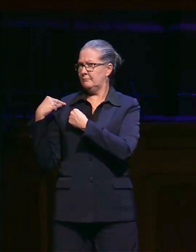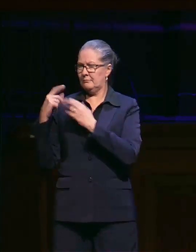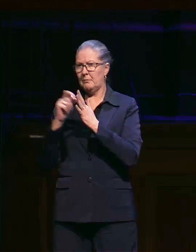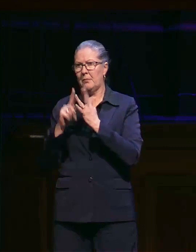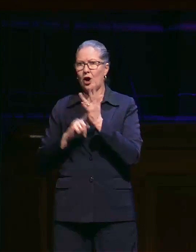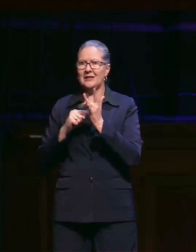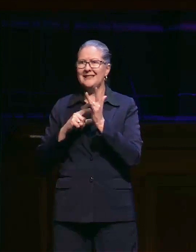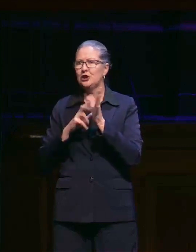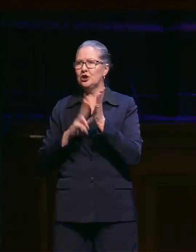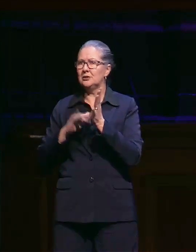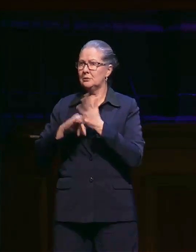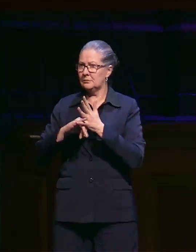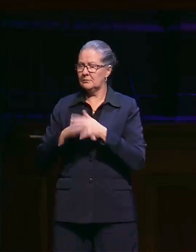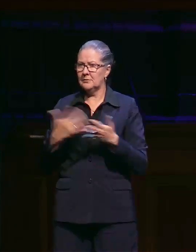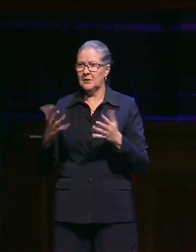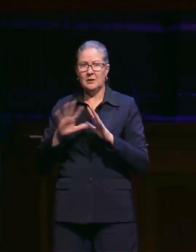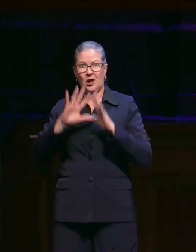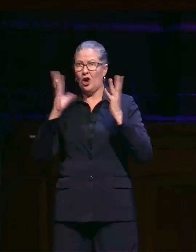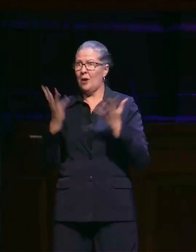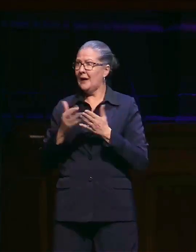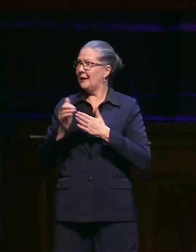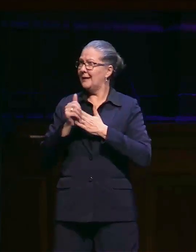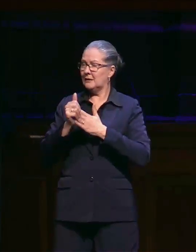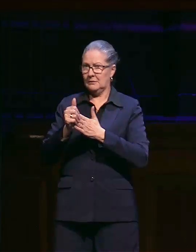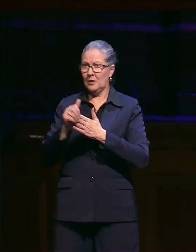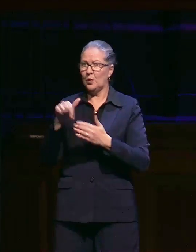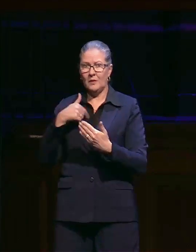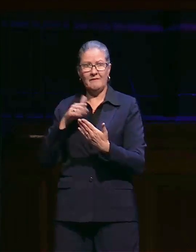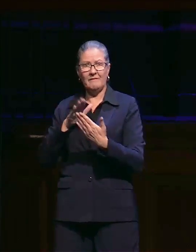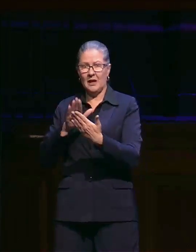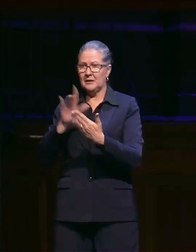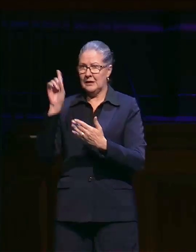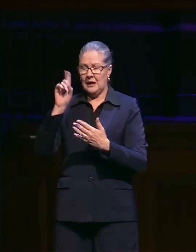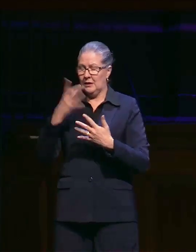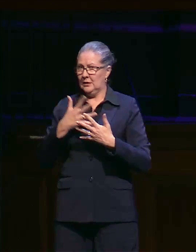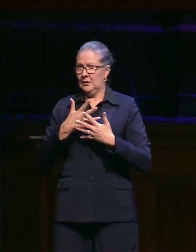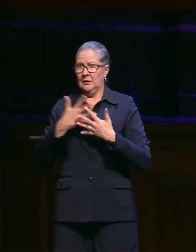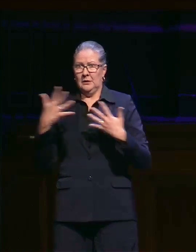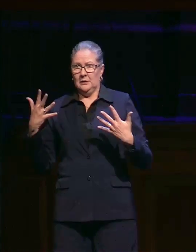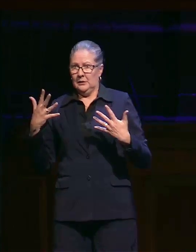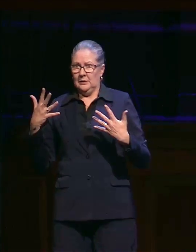leaders globally we are facing a rising tide of public suspicion towards